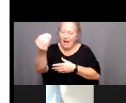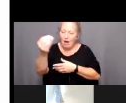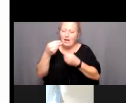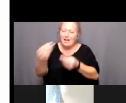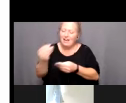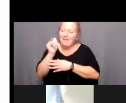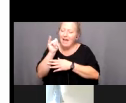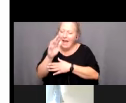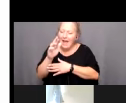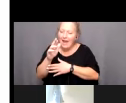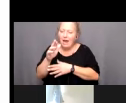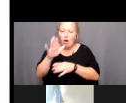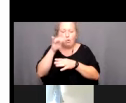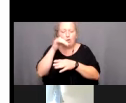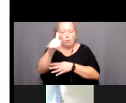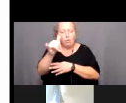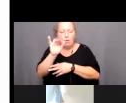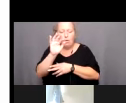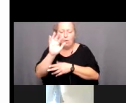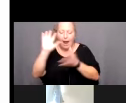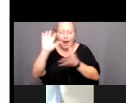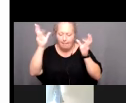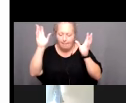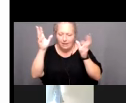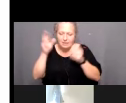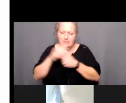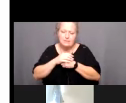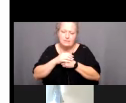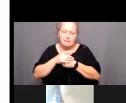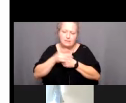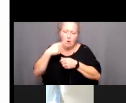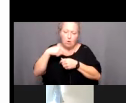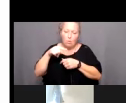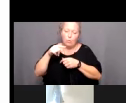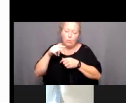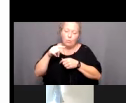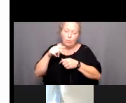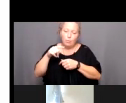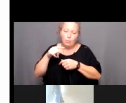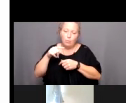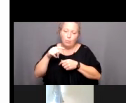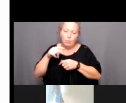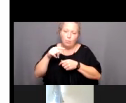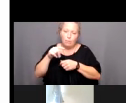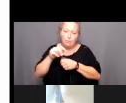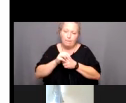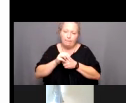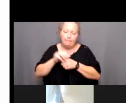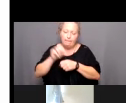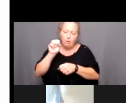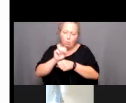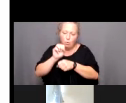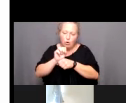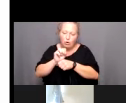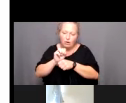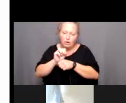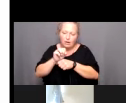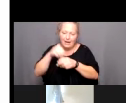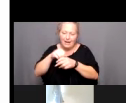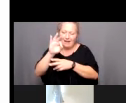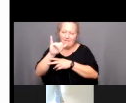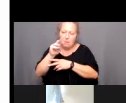ambulance. But we were working in fill more, and this is very isolated.